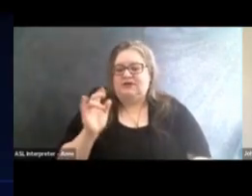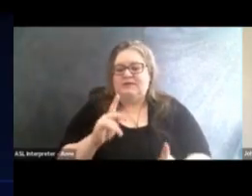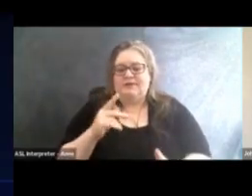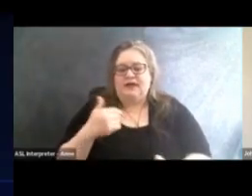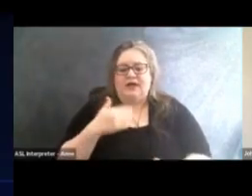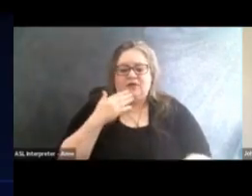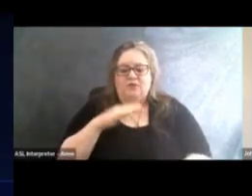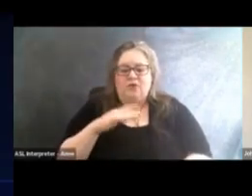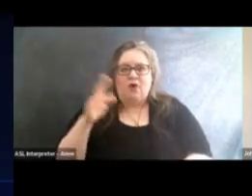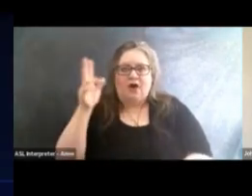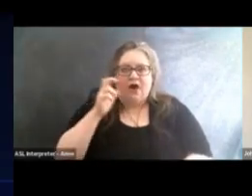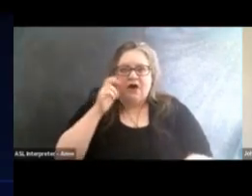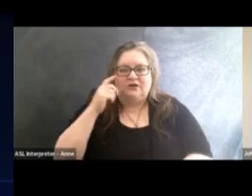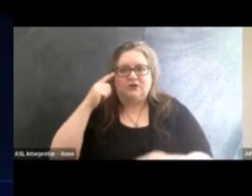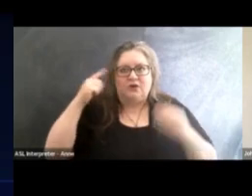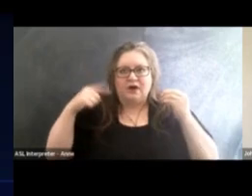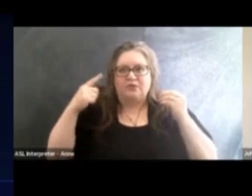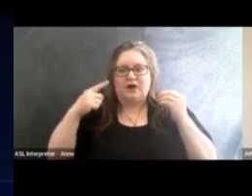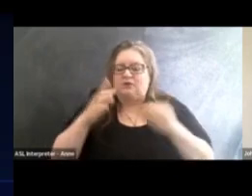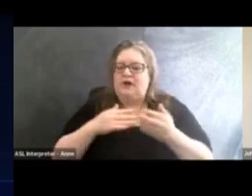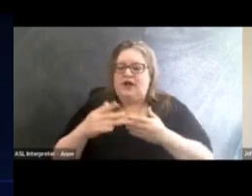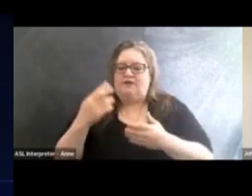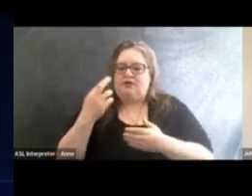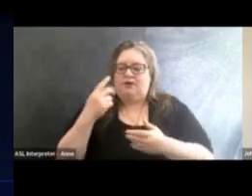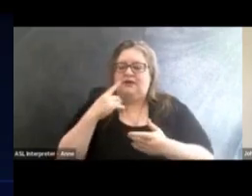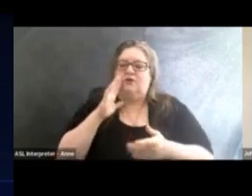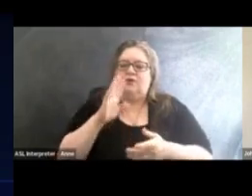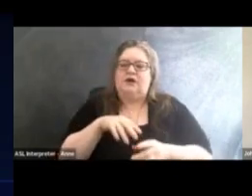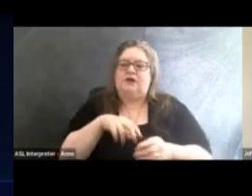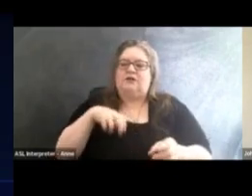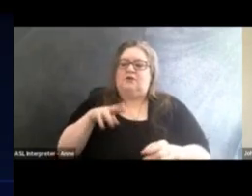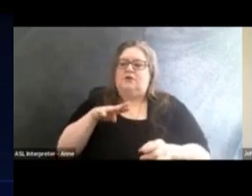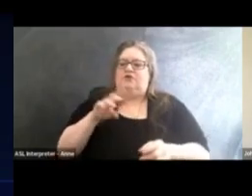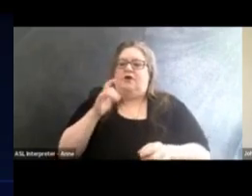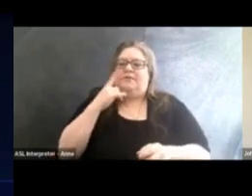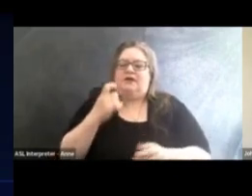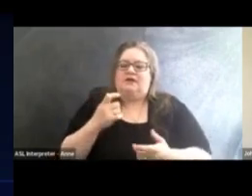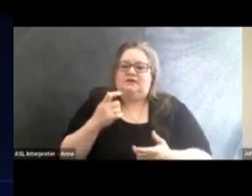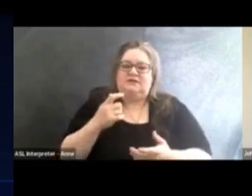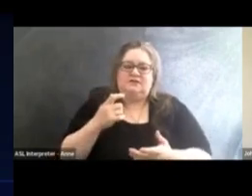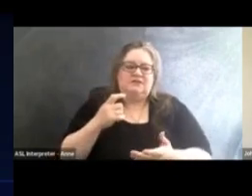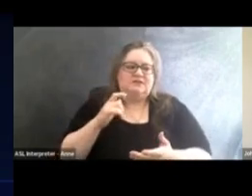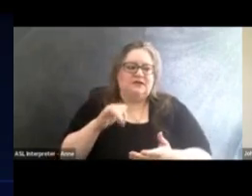processing for whatever reason, often do withdraw because it's just such a it takes such effort